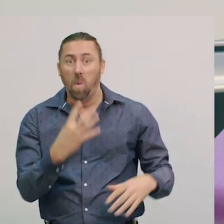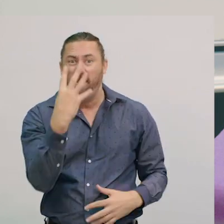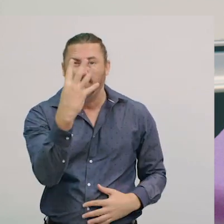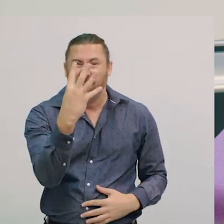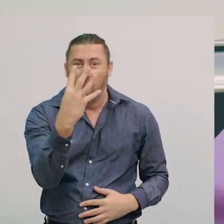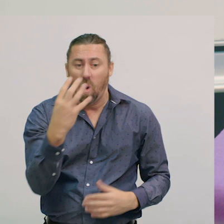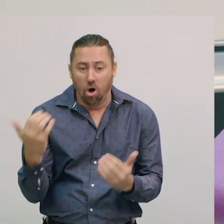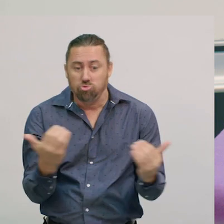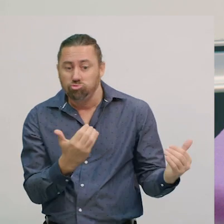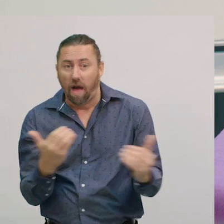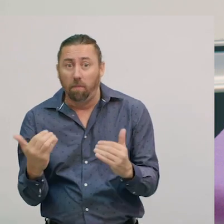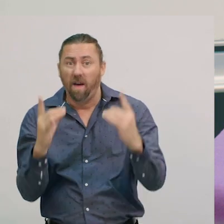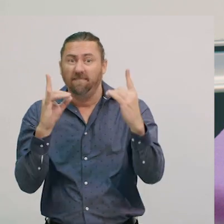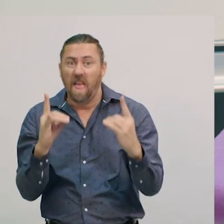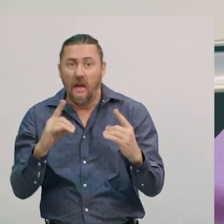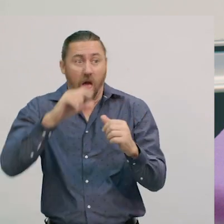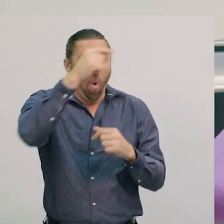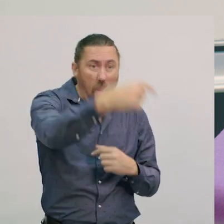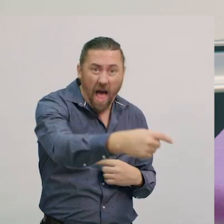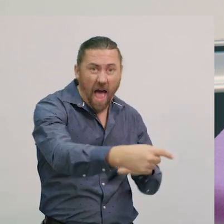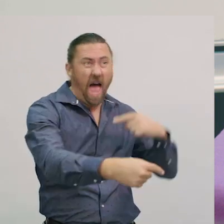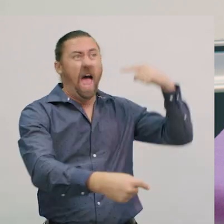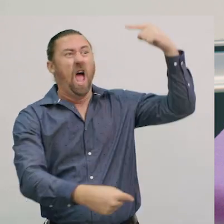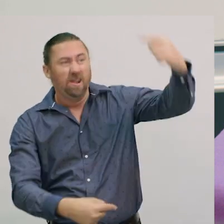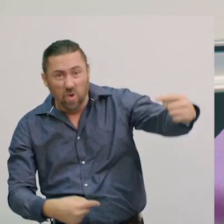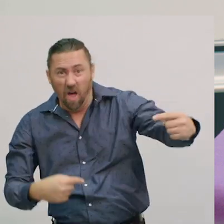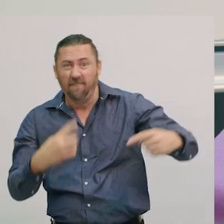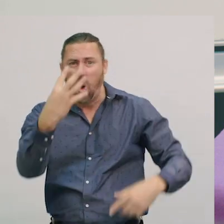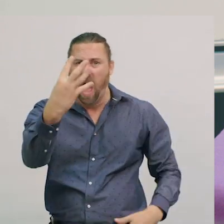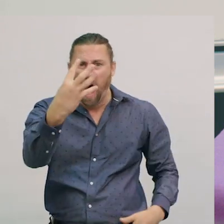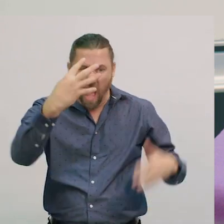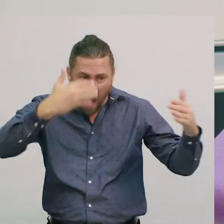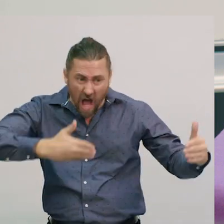to represent how far it is from the Earth. Four rugby fields!